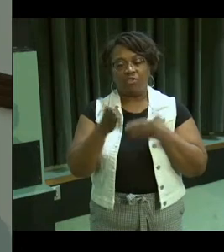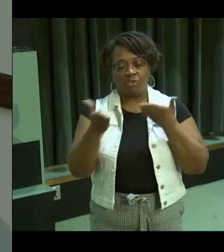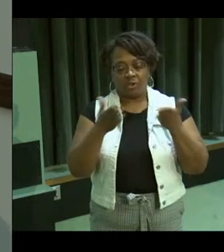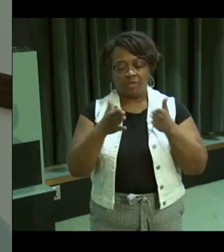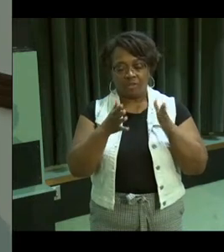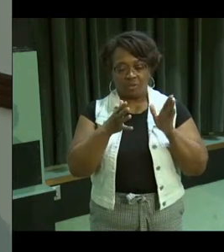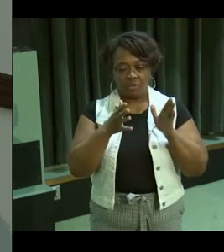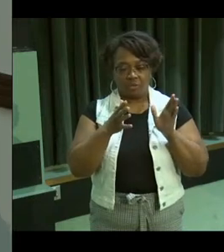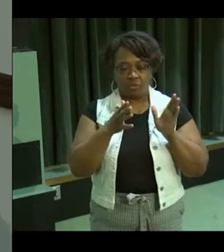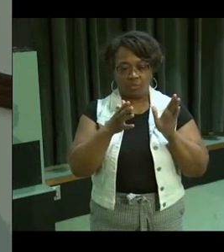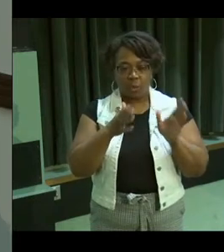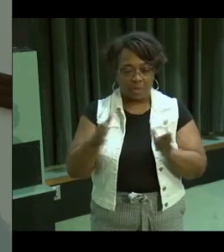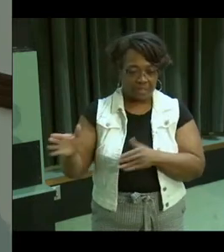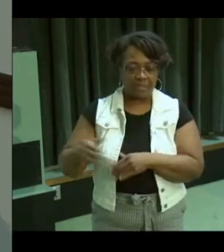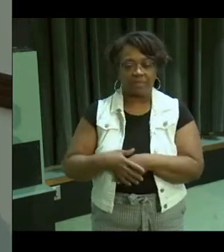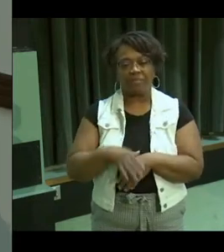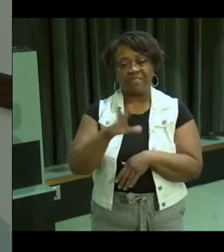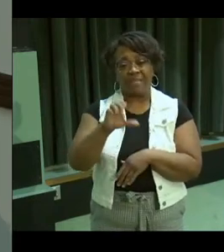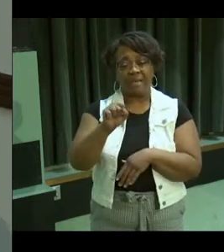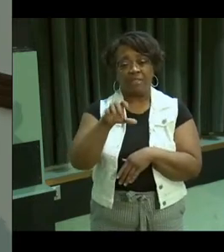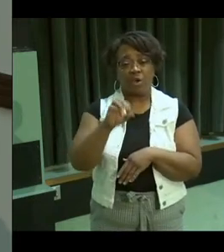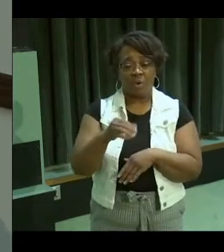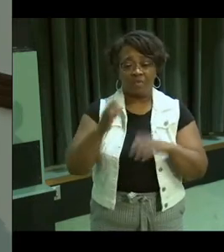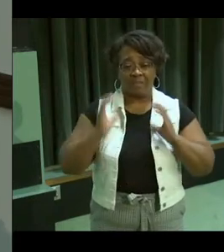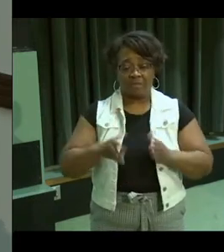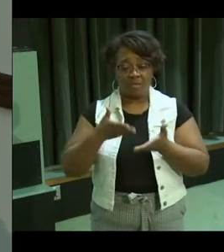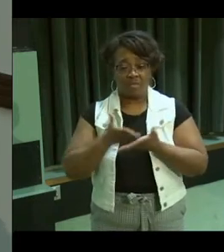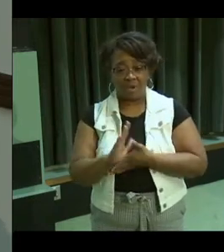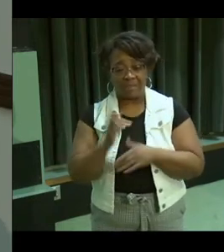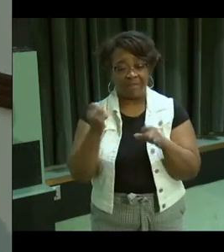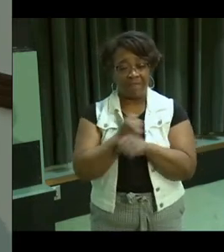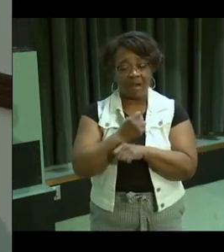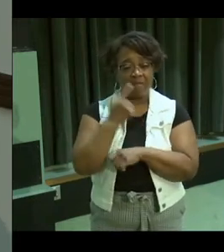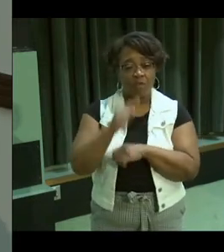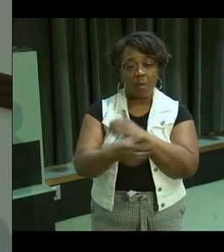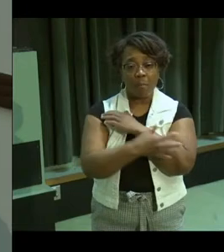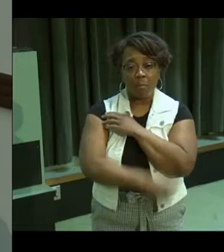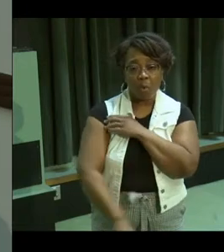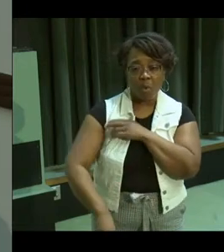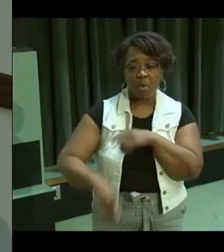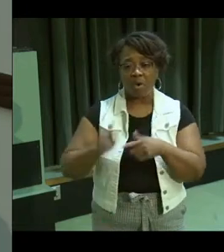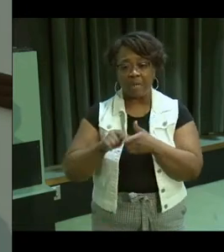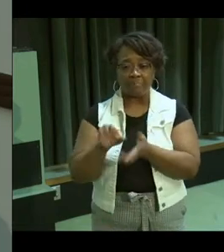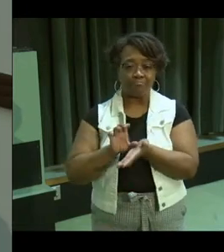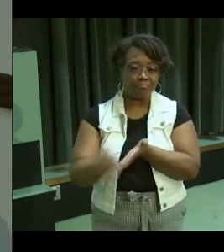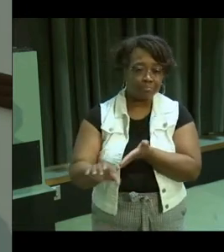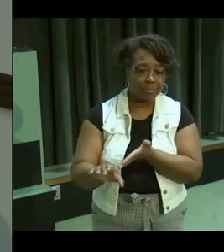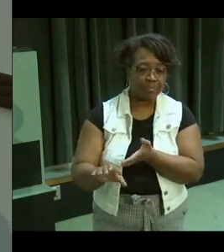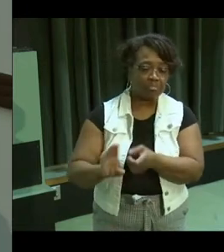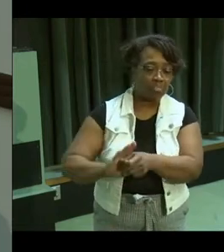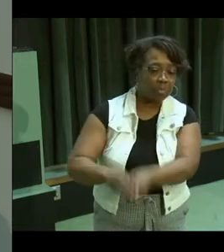CSO was a civil rights